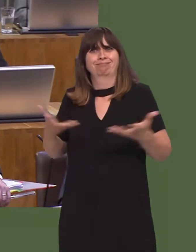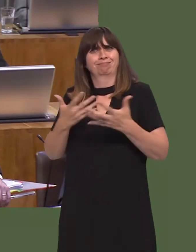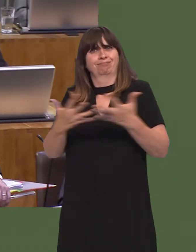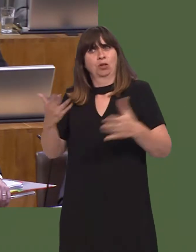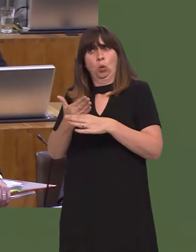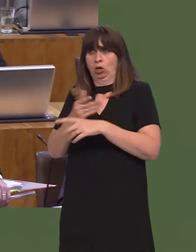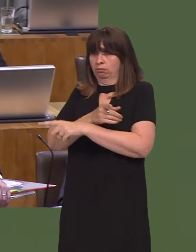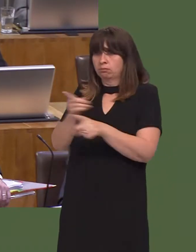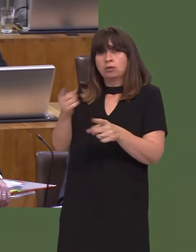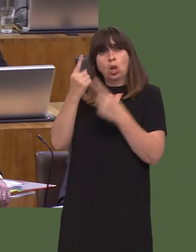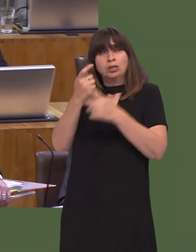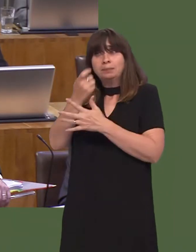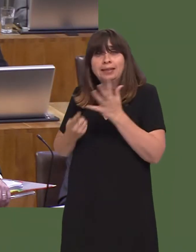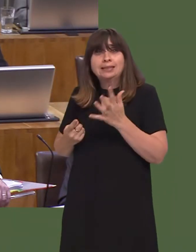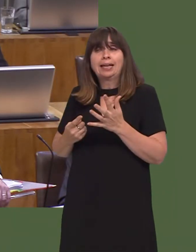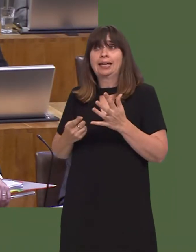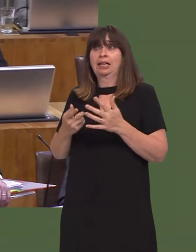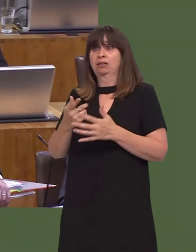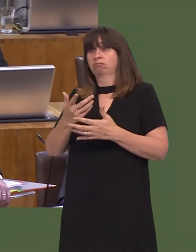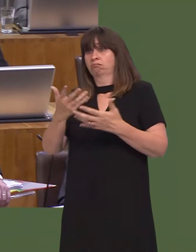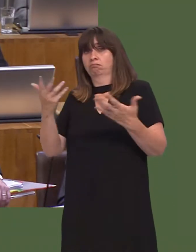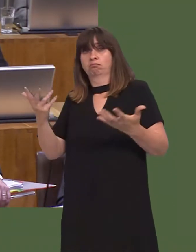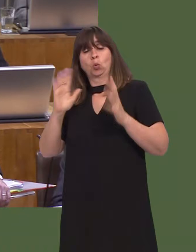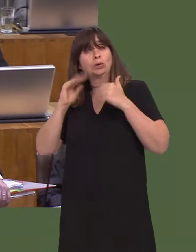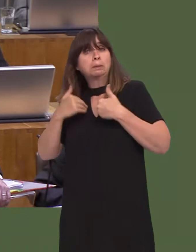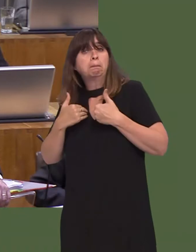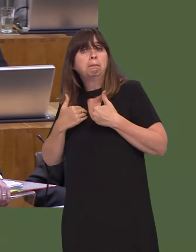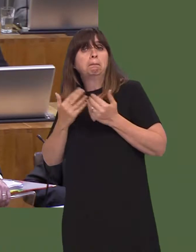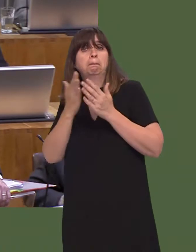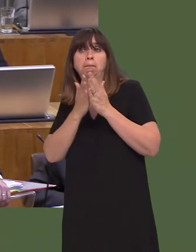into work, particularly those who have learning disabilities and those who are on the autistic